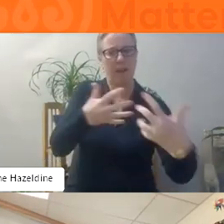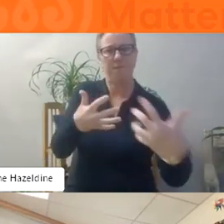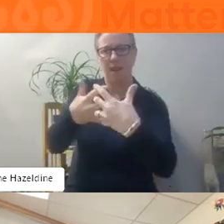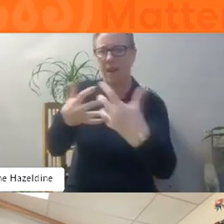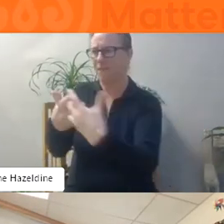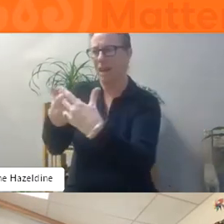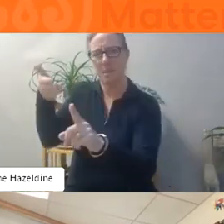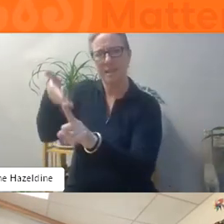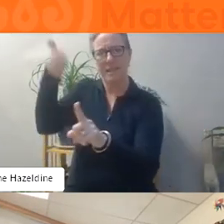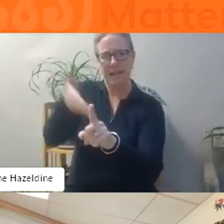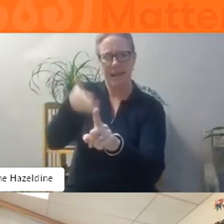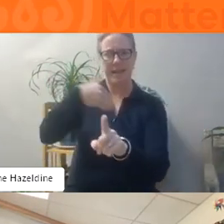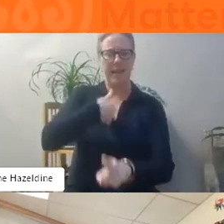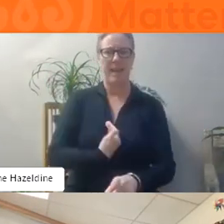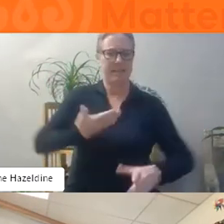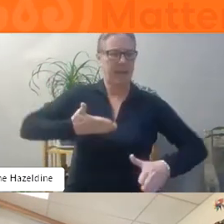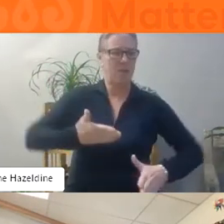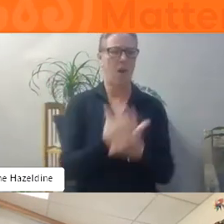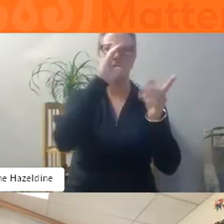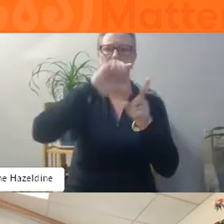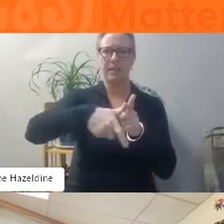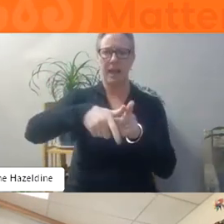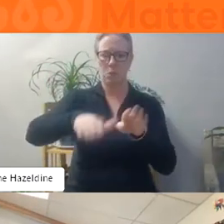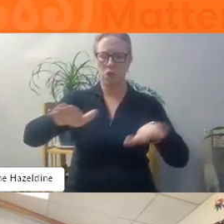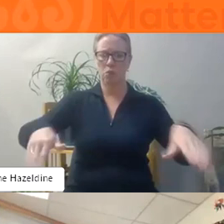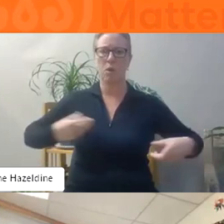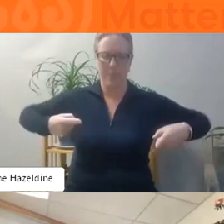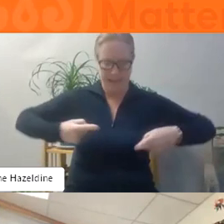and rights of mokopuna whaikaha with intersecting identities, and